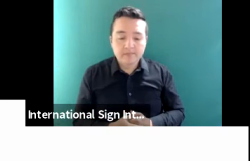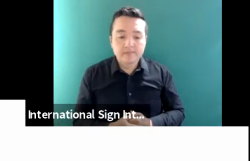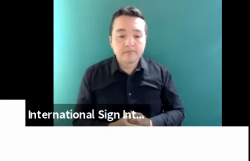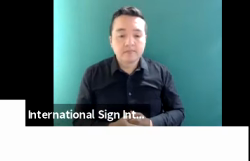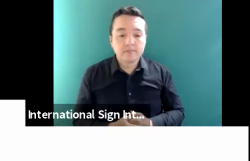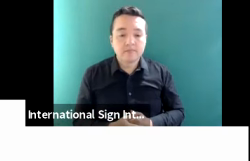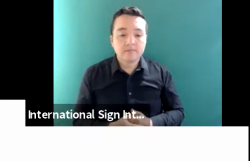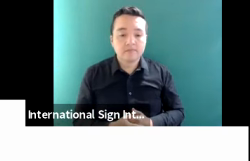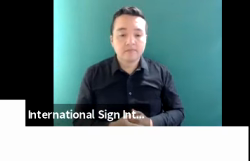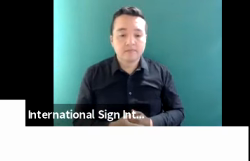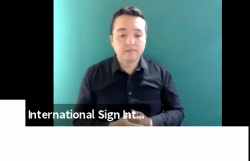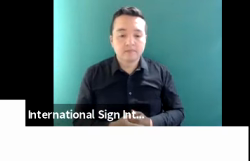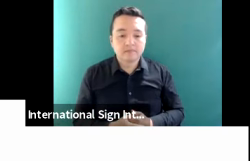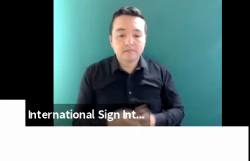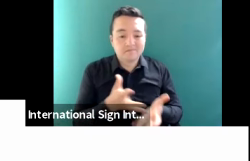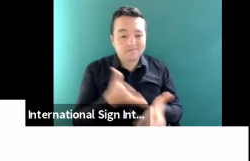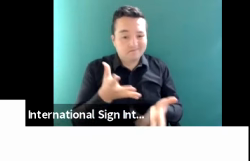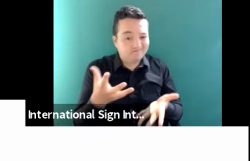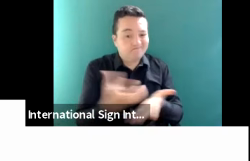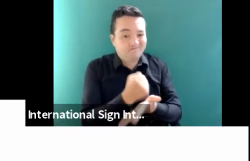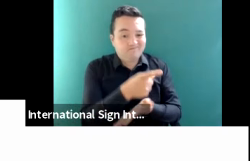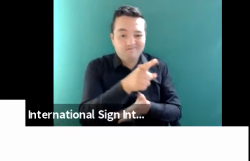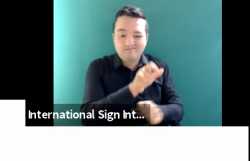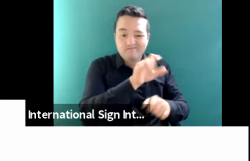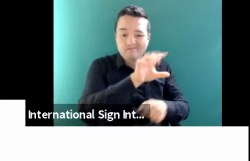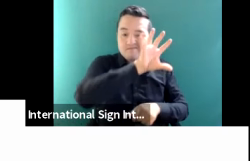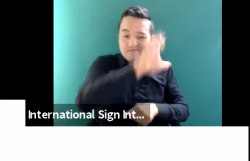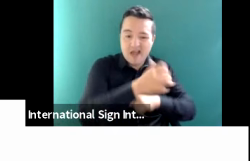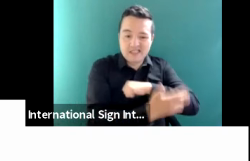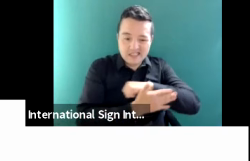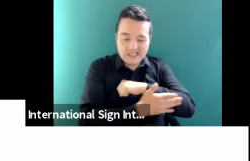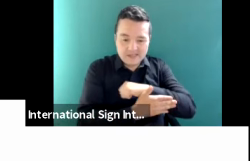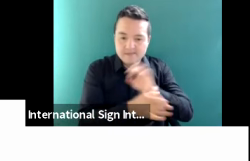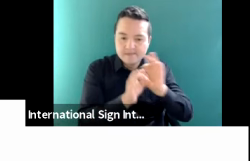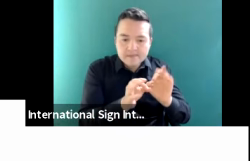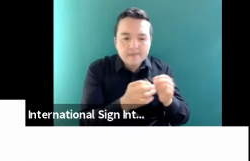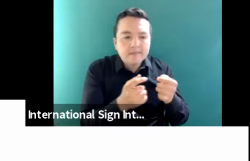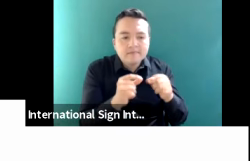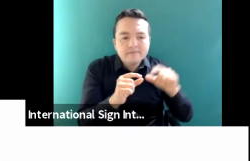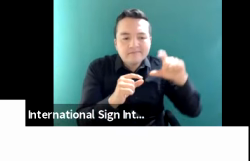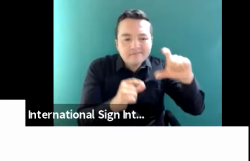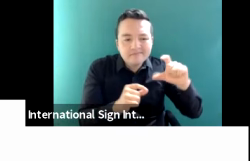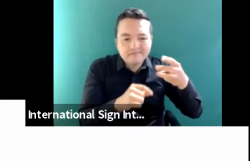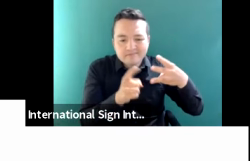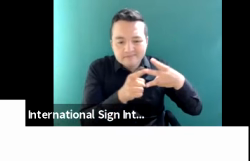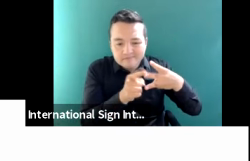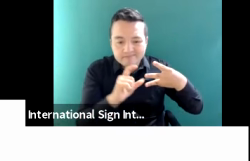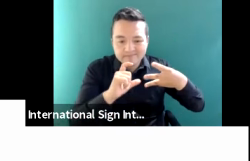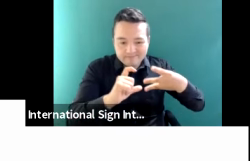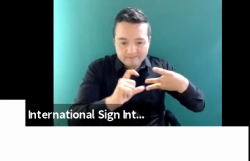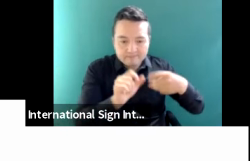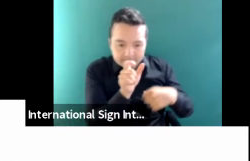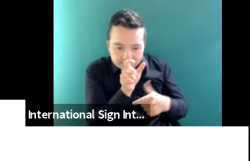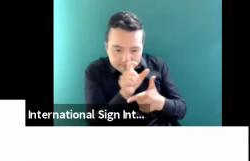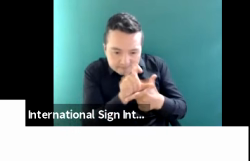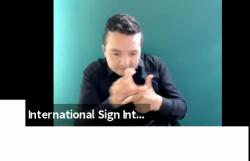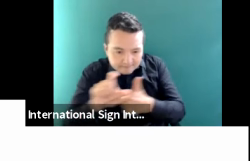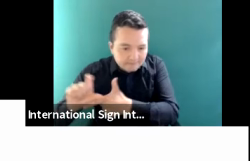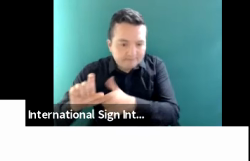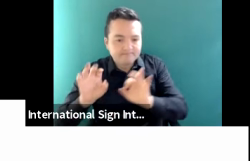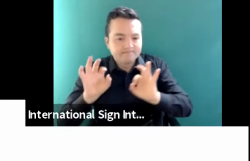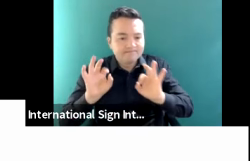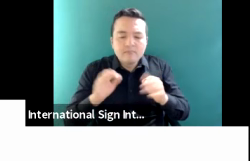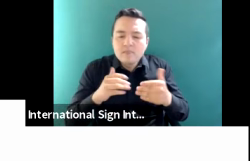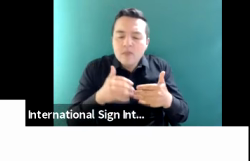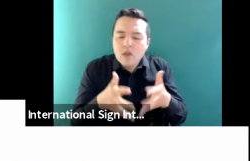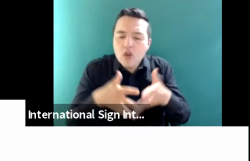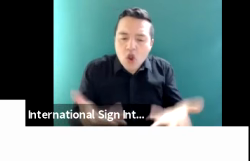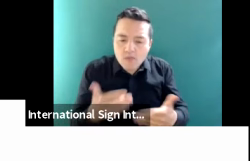On average, the score of low income countries is about half of that of high income countries.